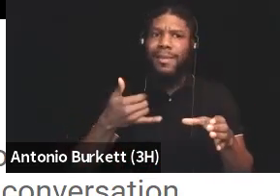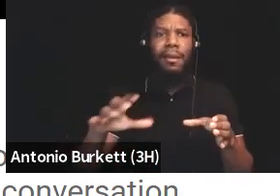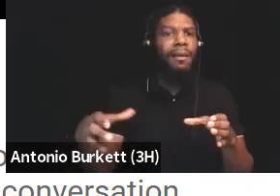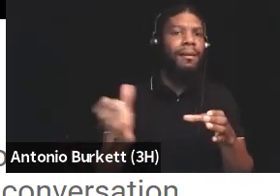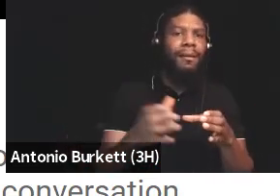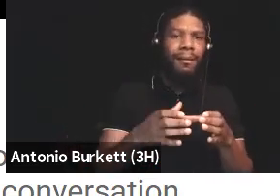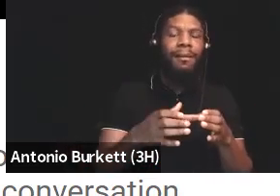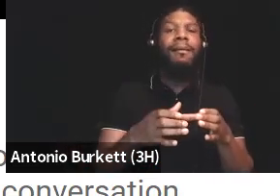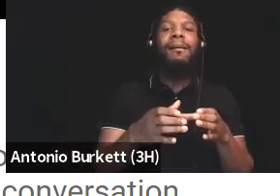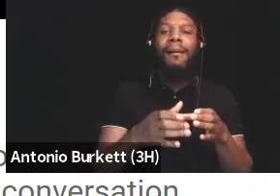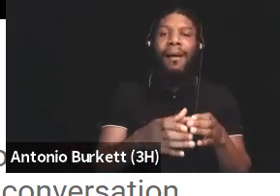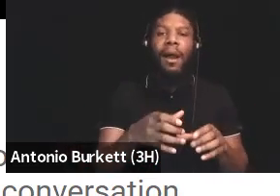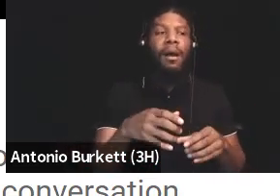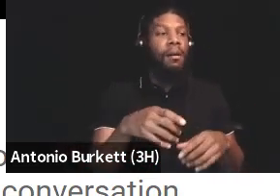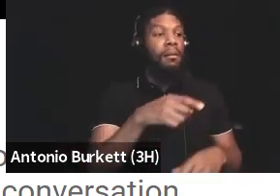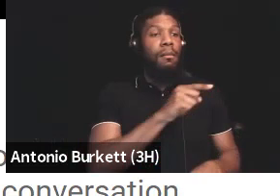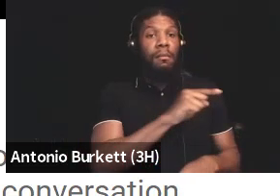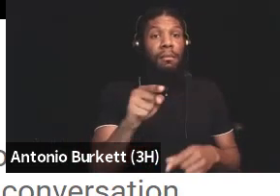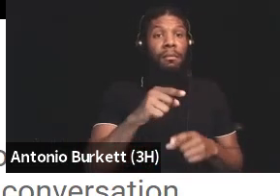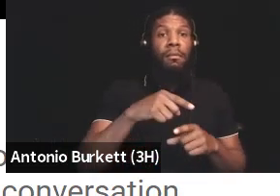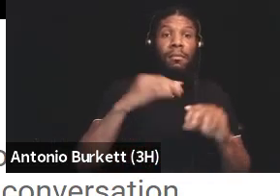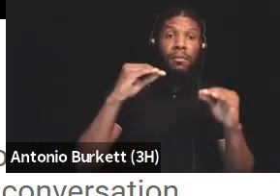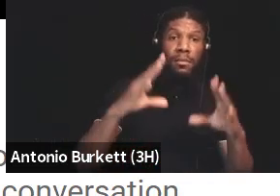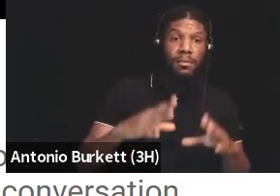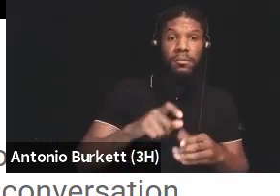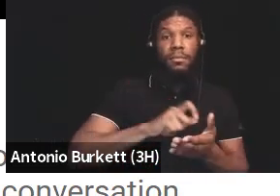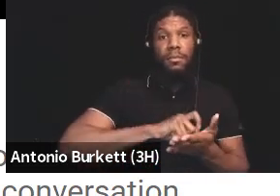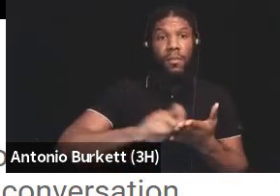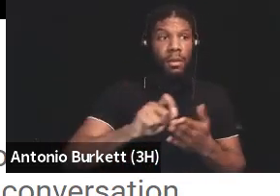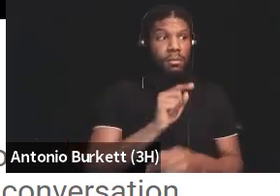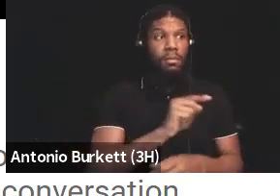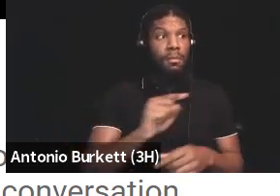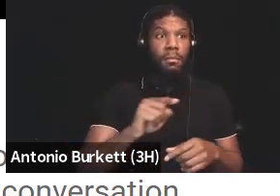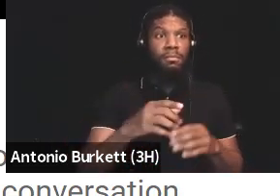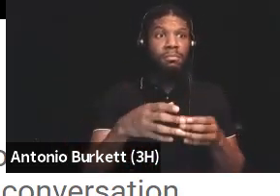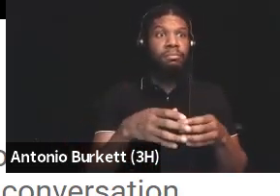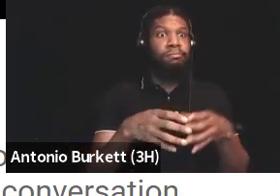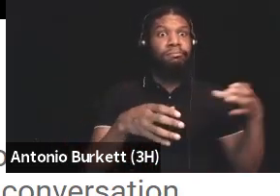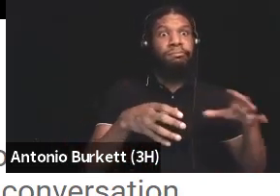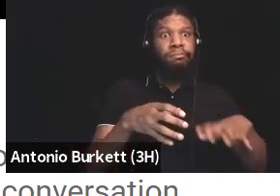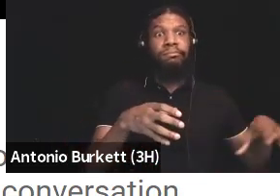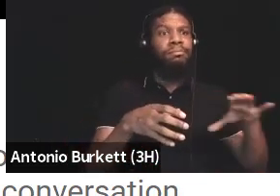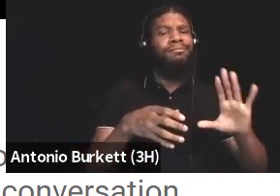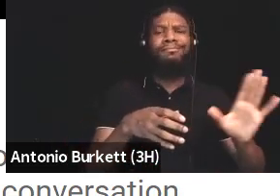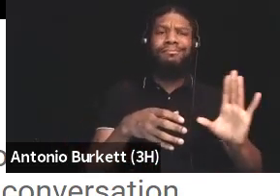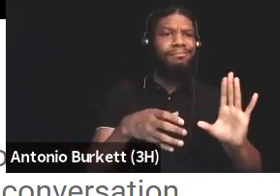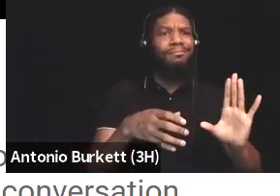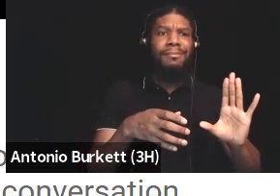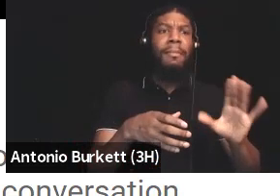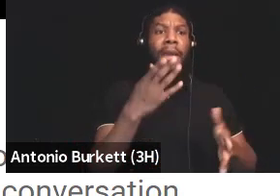as being peripheral. And in the true sense, maybe they're located there in the university context,